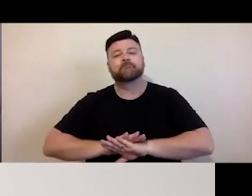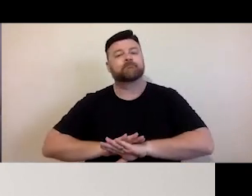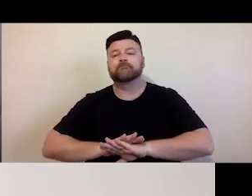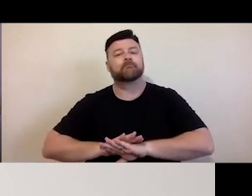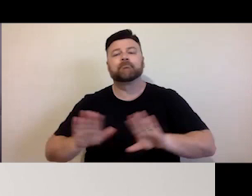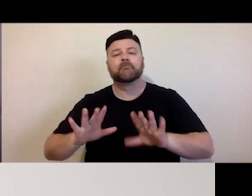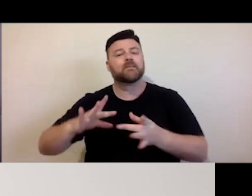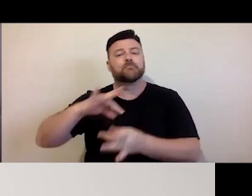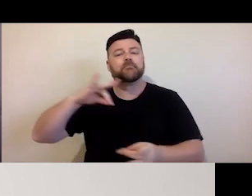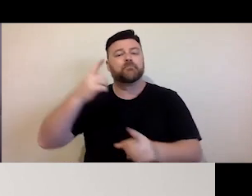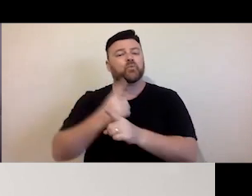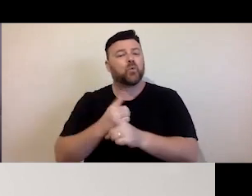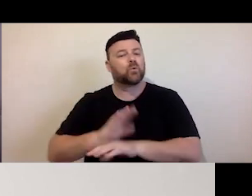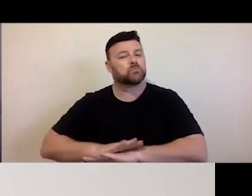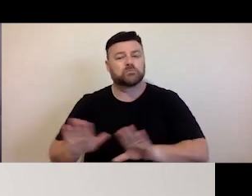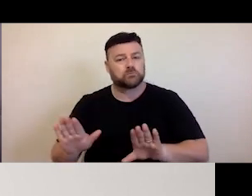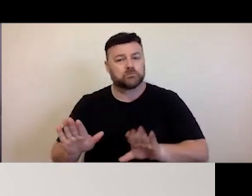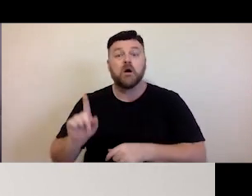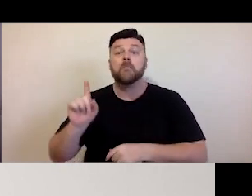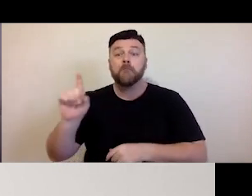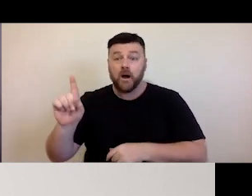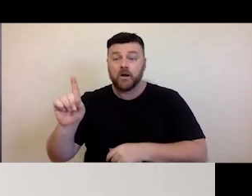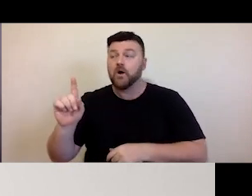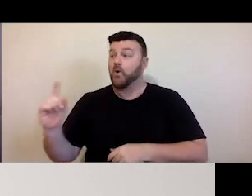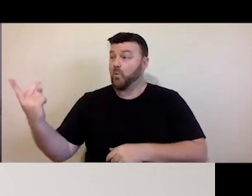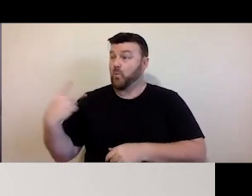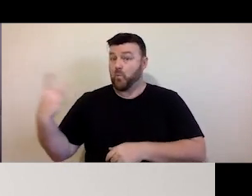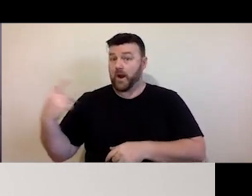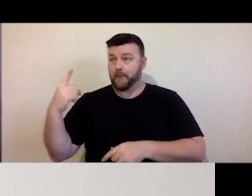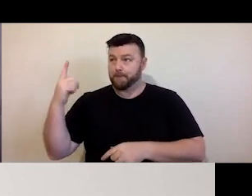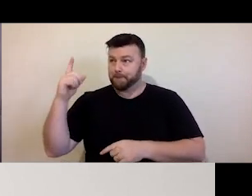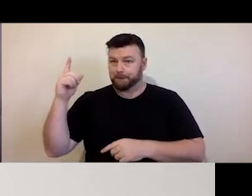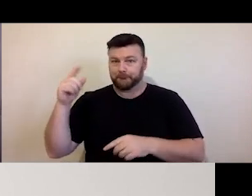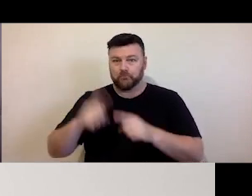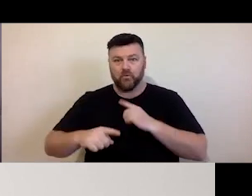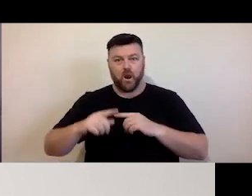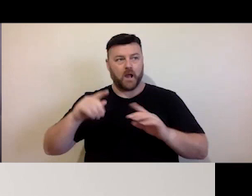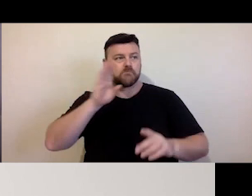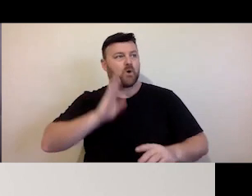fascinated by the contemporary culture navigating the modern world,